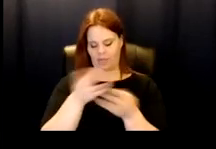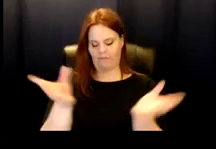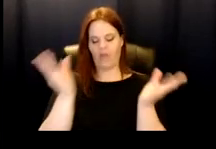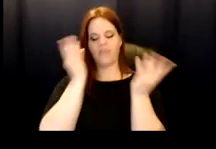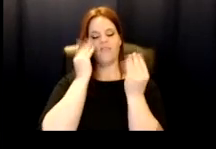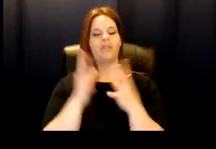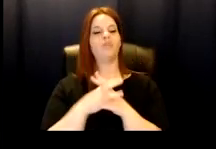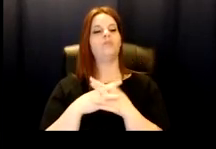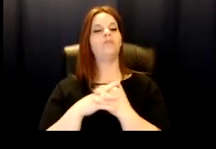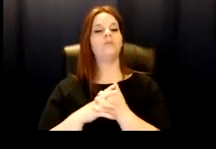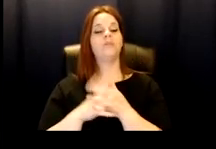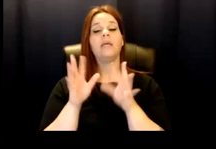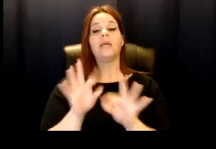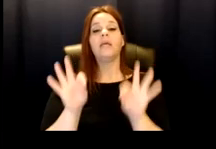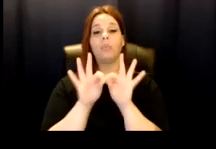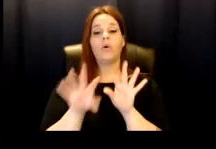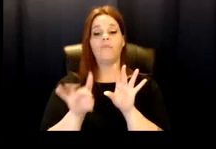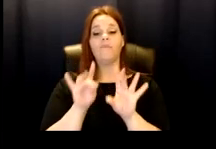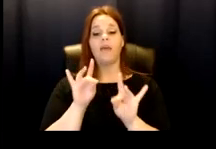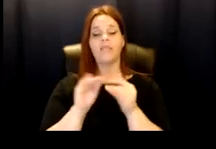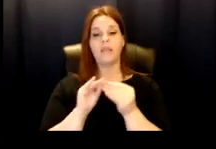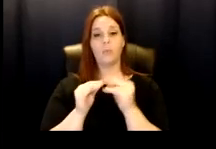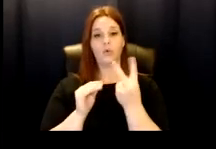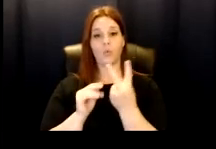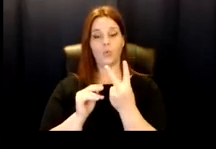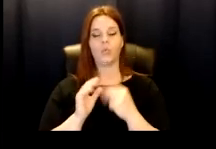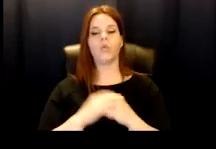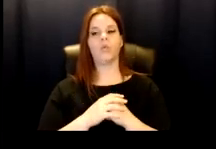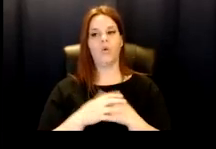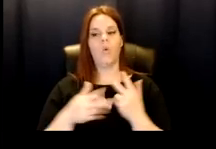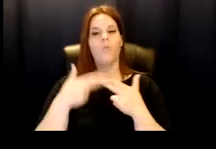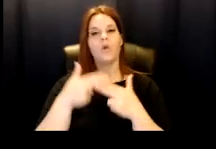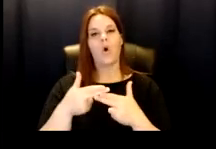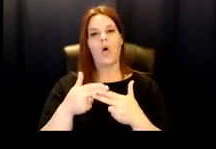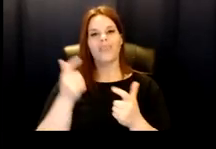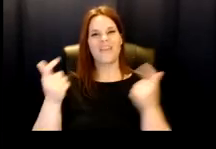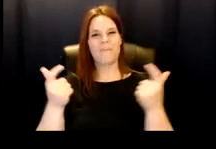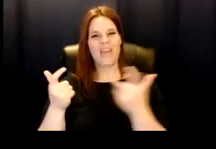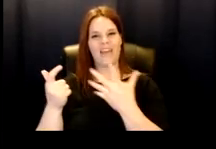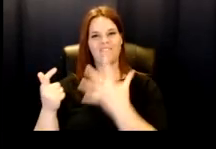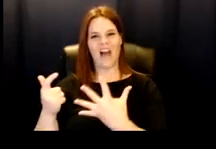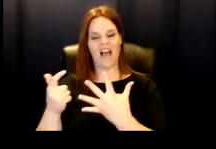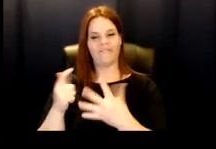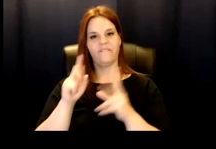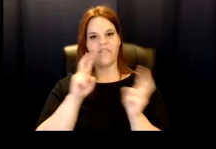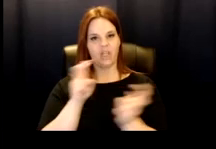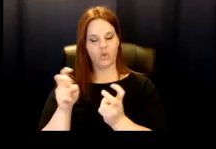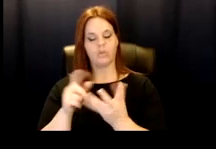Important finding number 2, what we call the big five issues. The five most commonly occurring